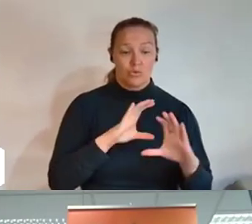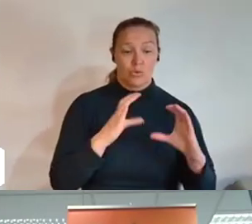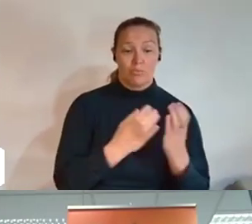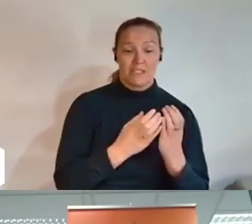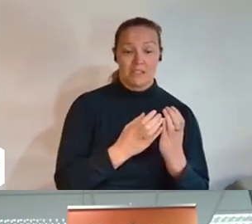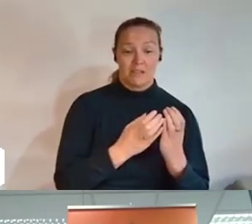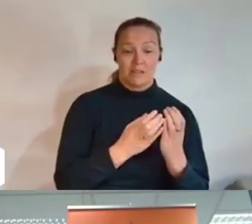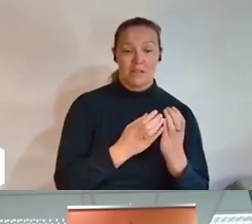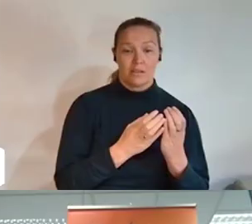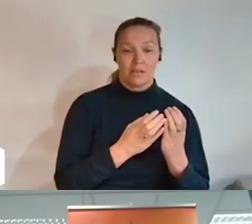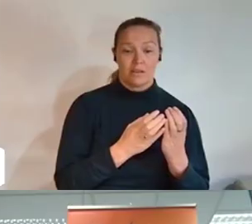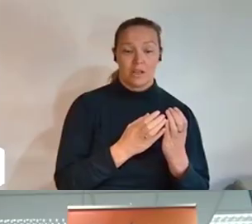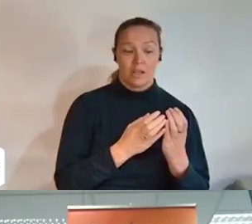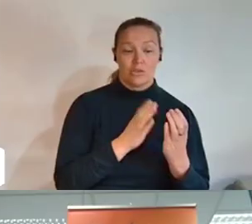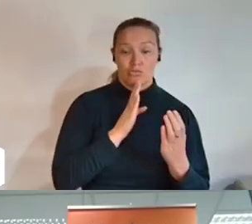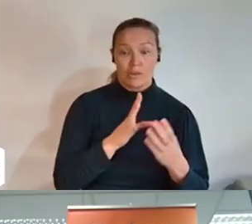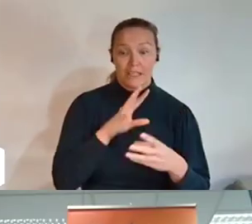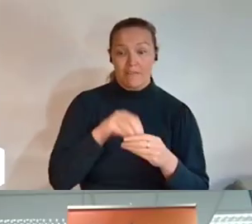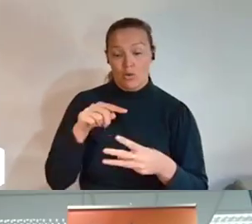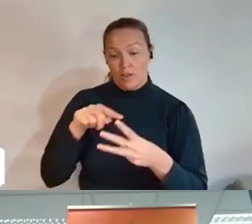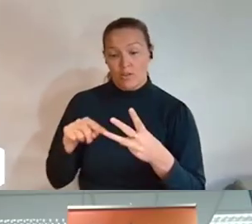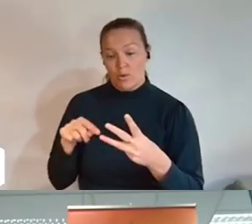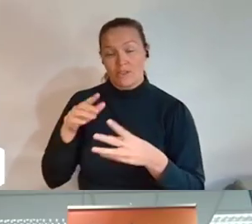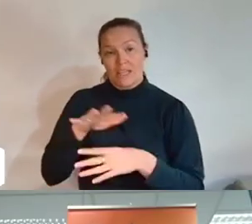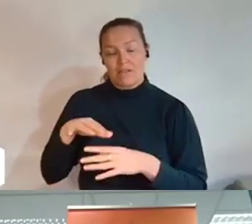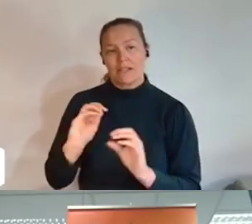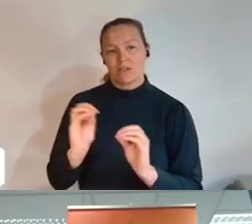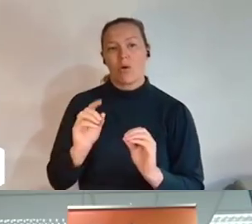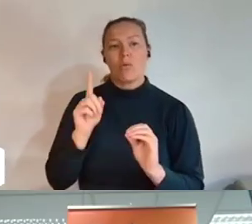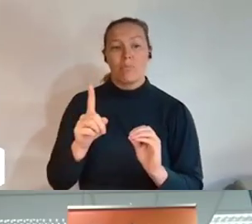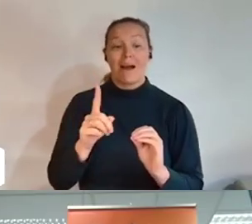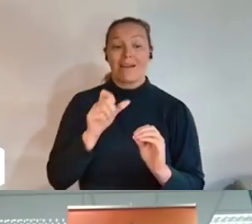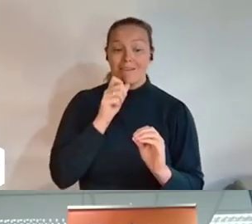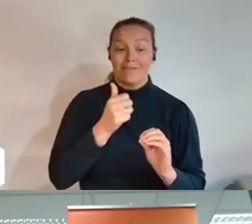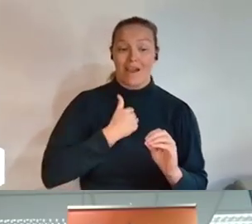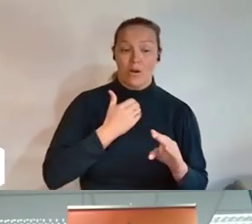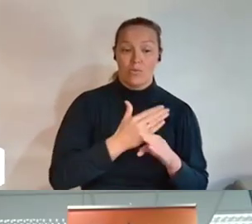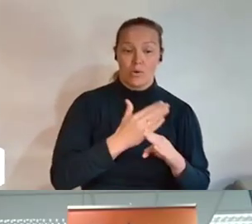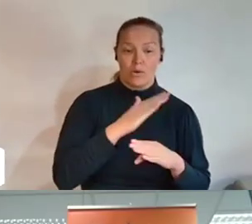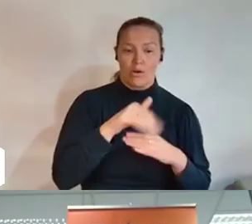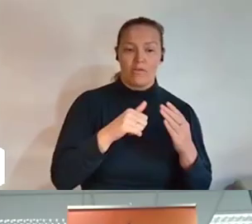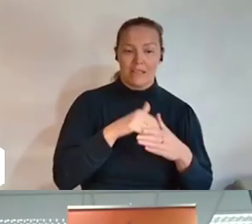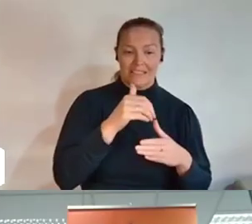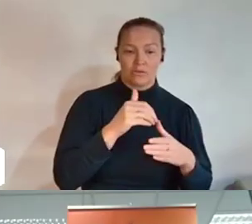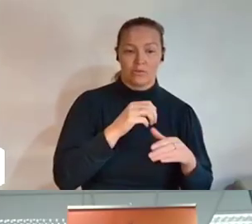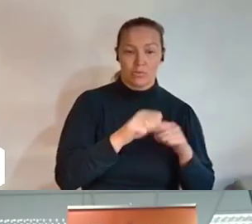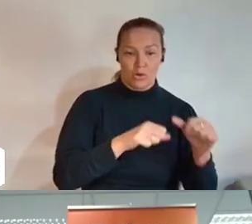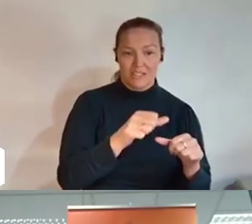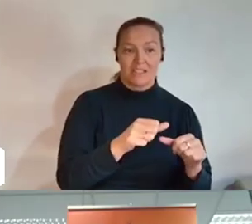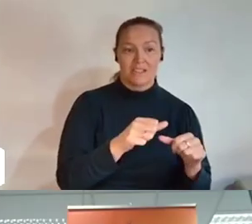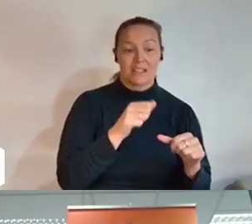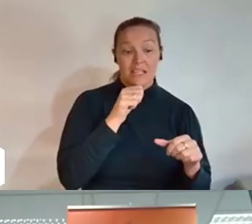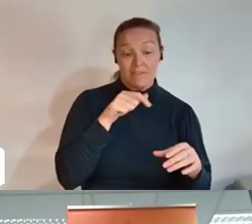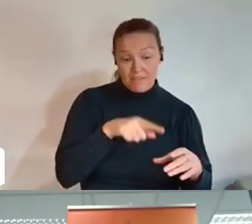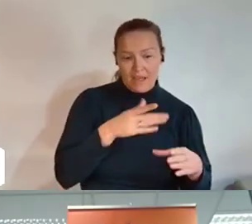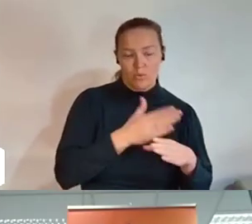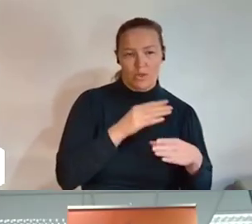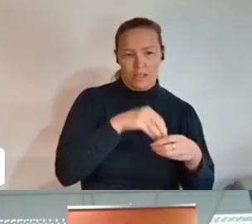in these spaces, if our work is accessible and inclusive and leads to someone engaging